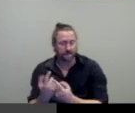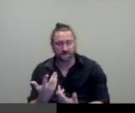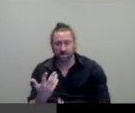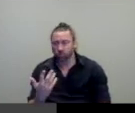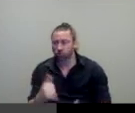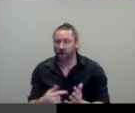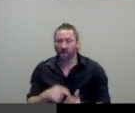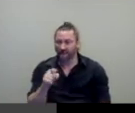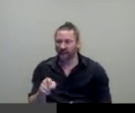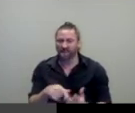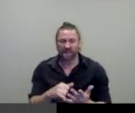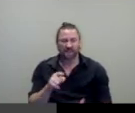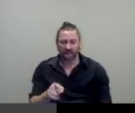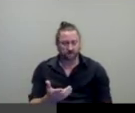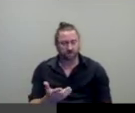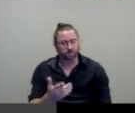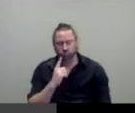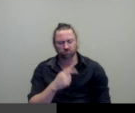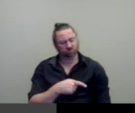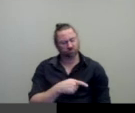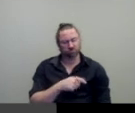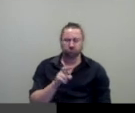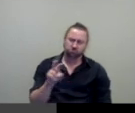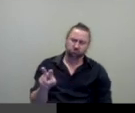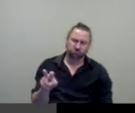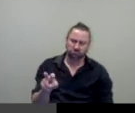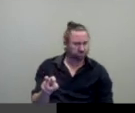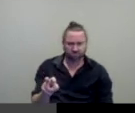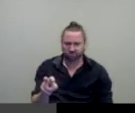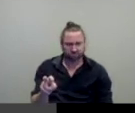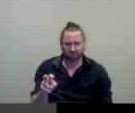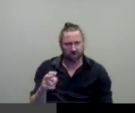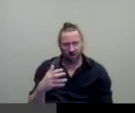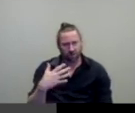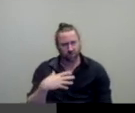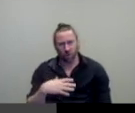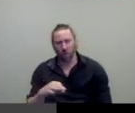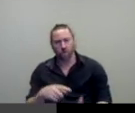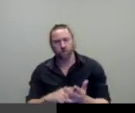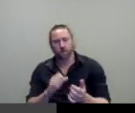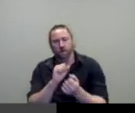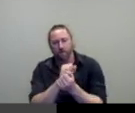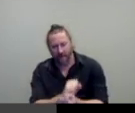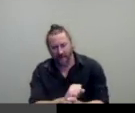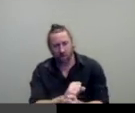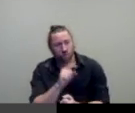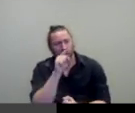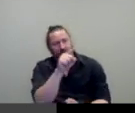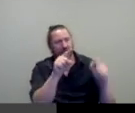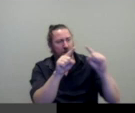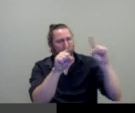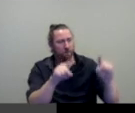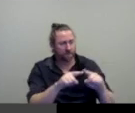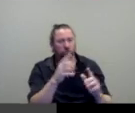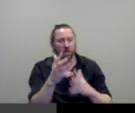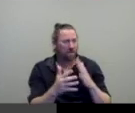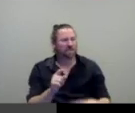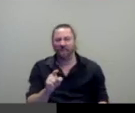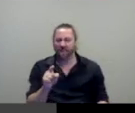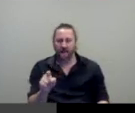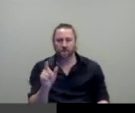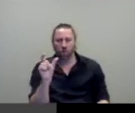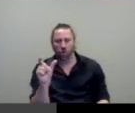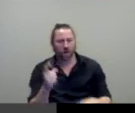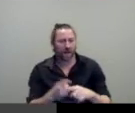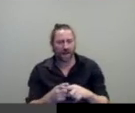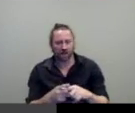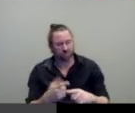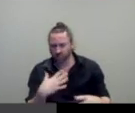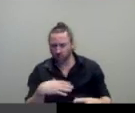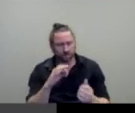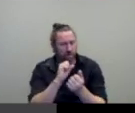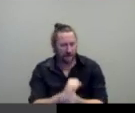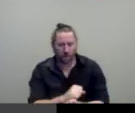describes Magritte's artwork as a freeing of images from words and the sense of freedom in untitled